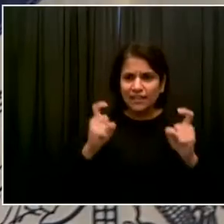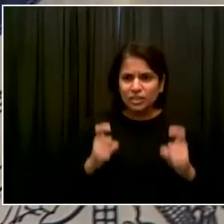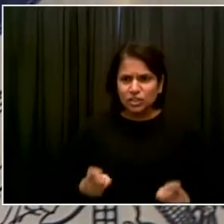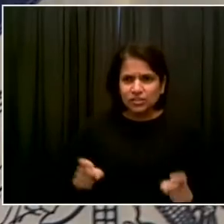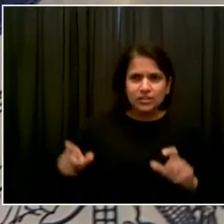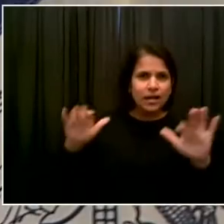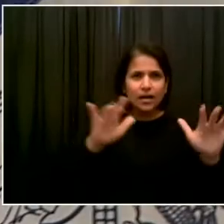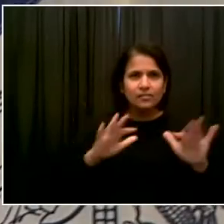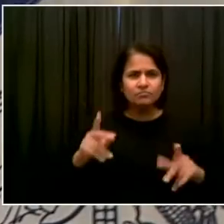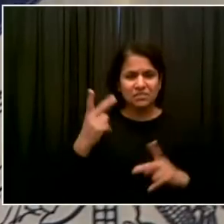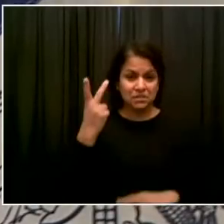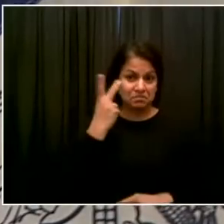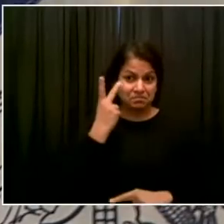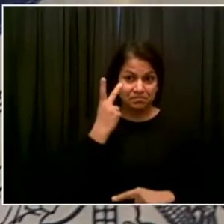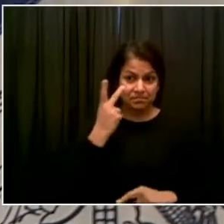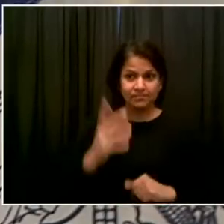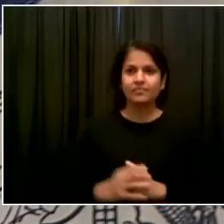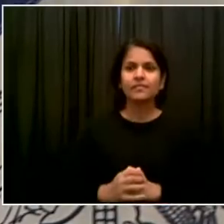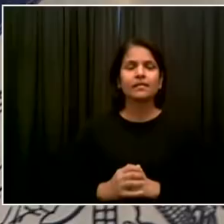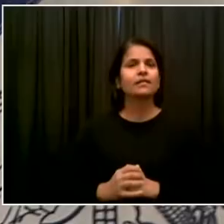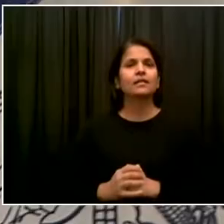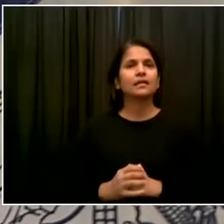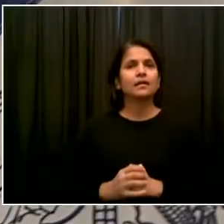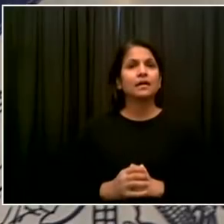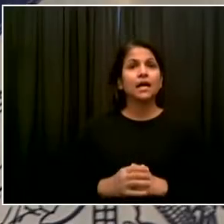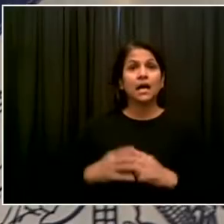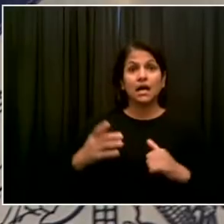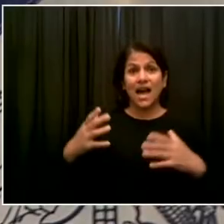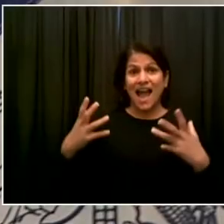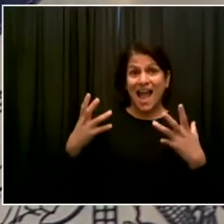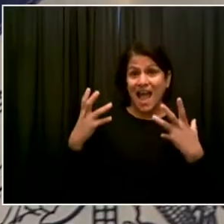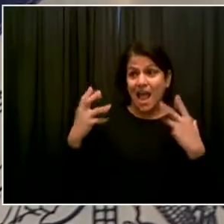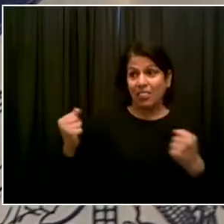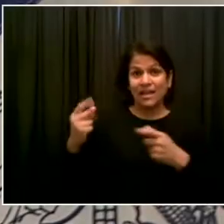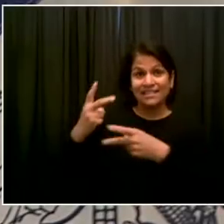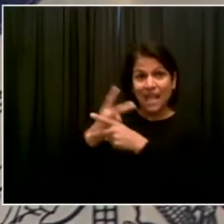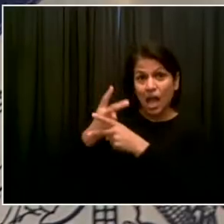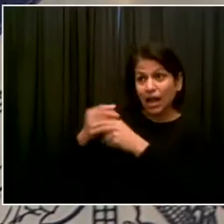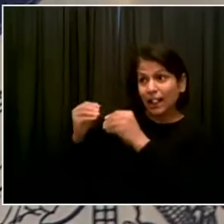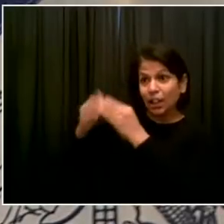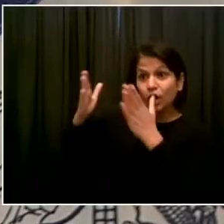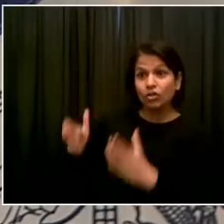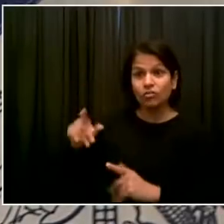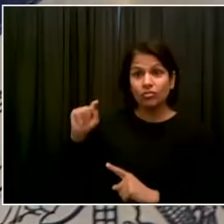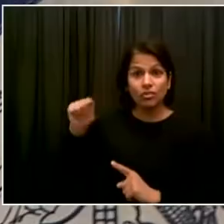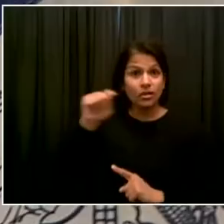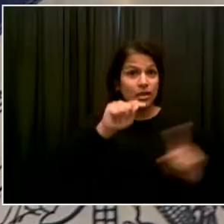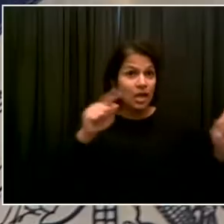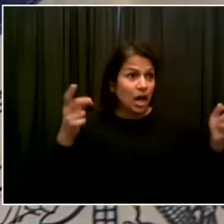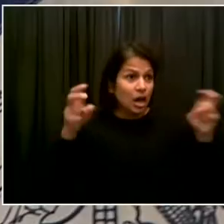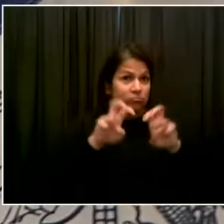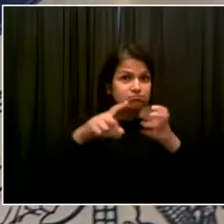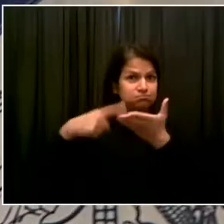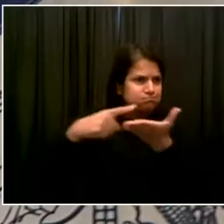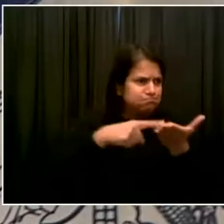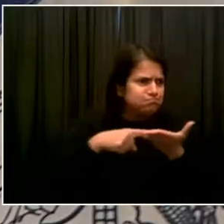COURSE,HA TT IS THE PLAN. WE ARE TALKING WITH THTE IMES SQUARE LIALAN CE